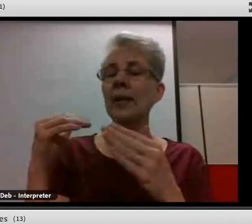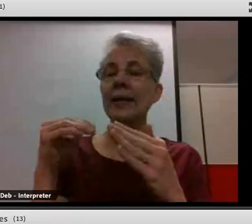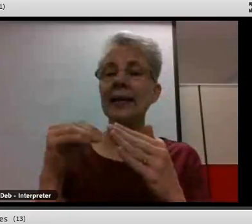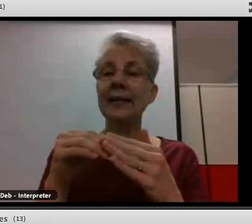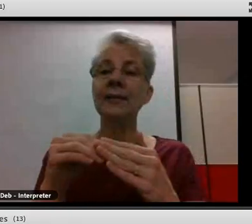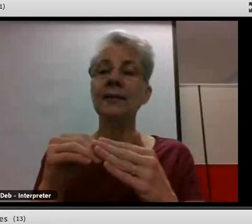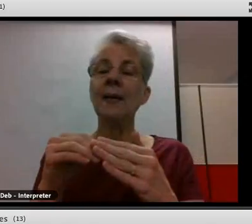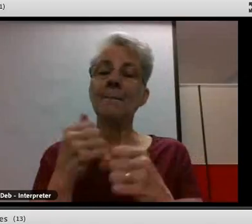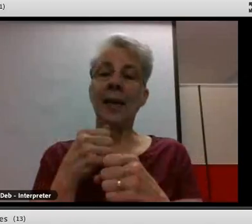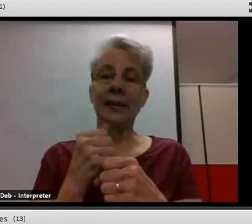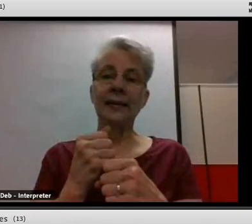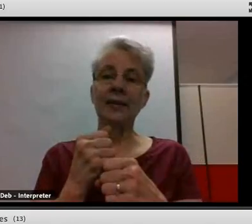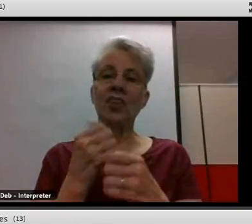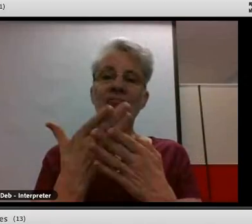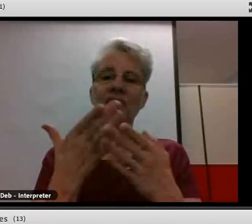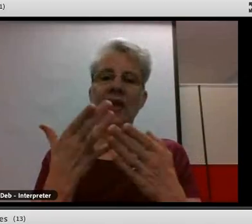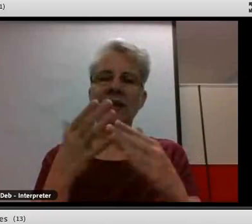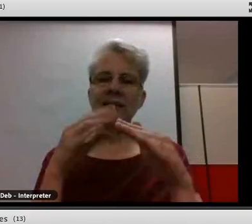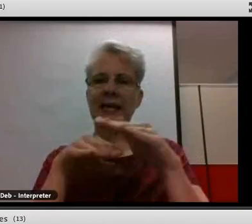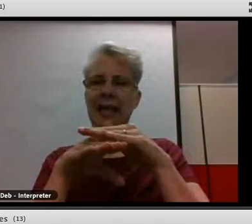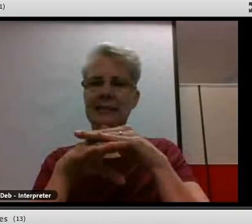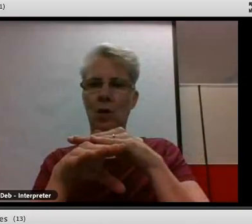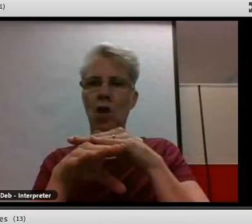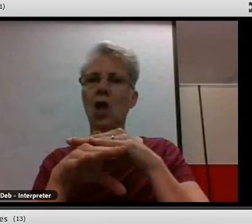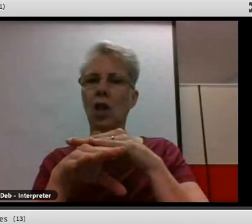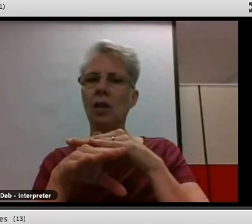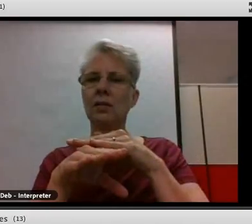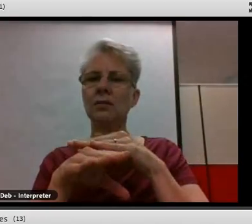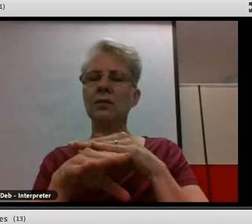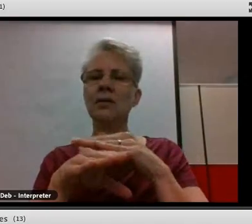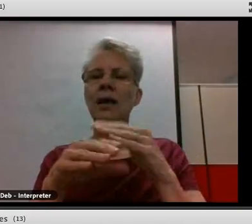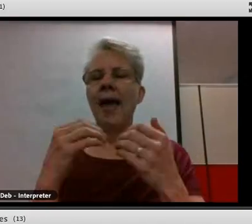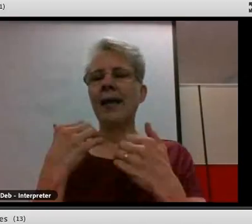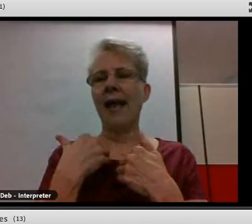But there's a lot to making those things happen.